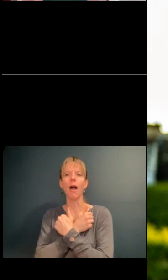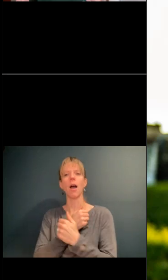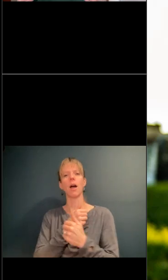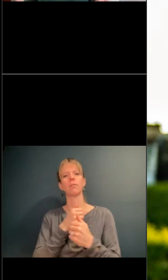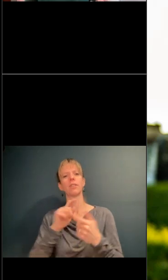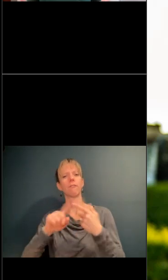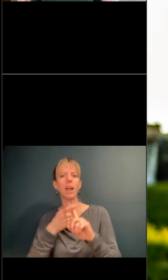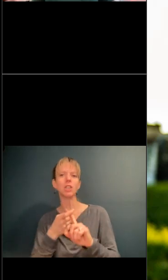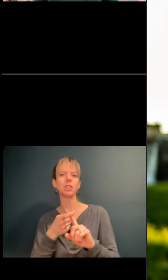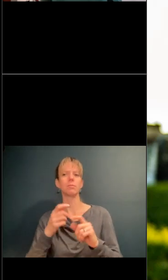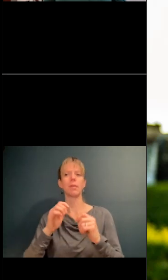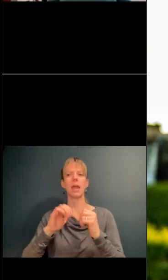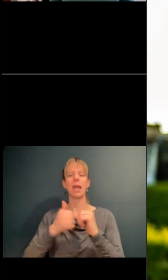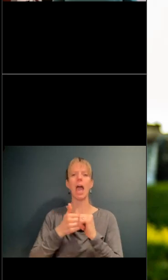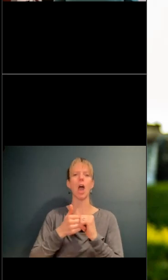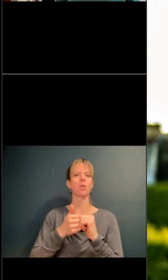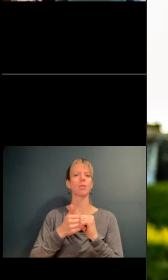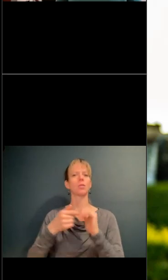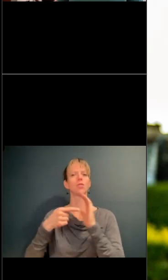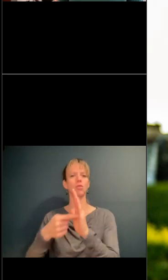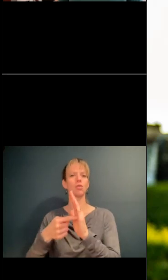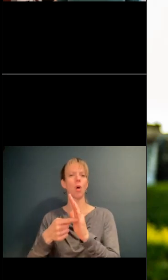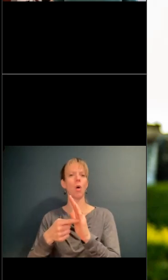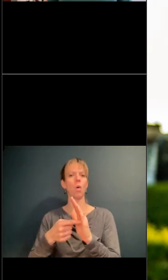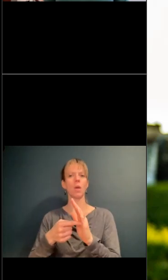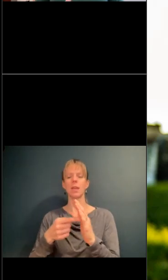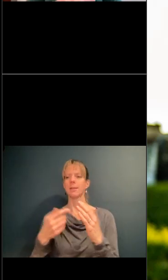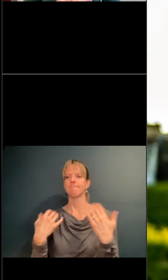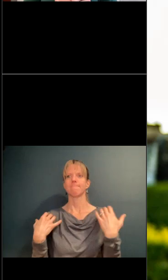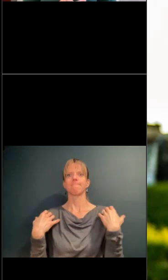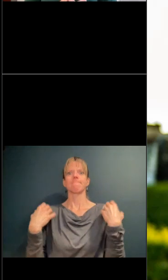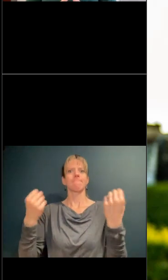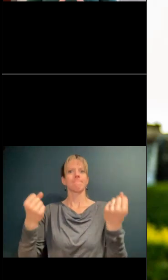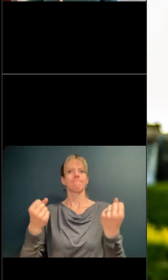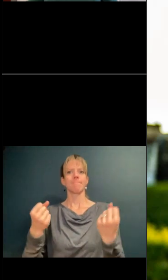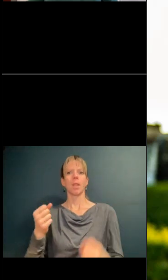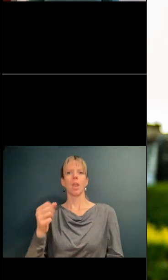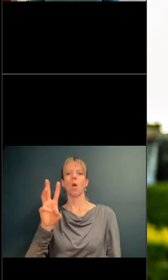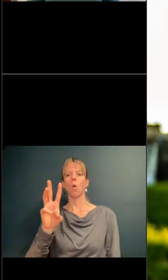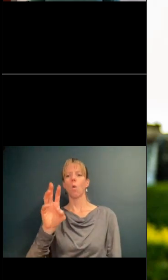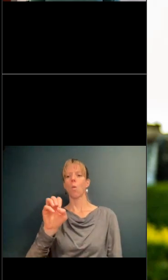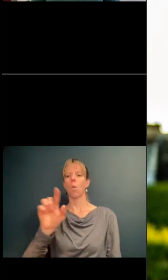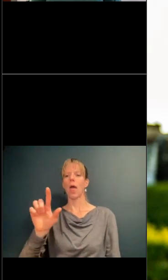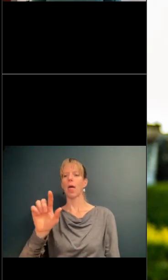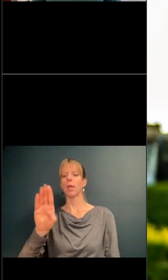they contribute to our own well-being, and they give meaning to our lives, make us who we are.